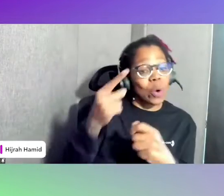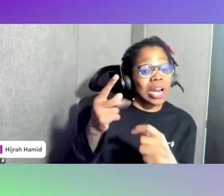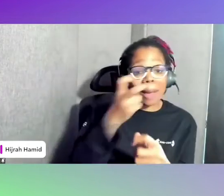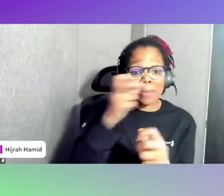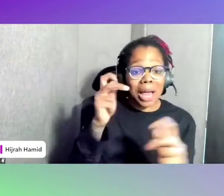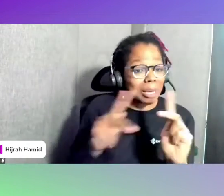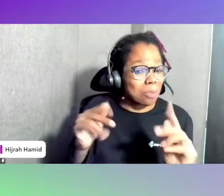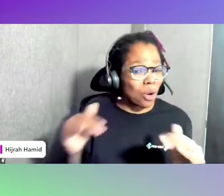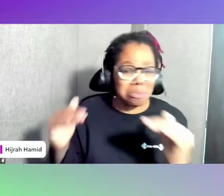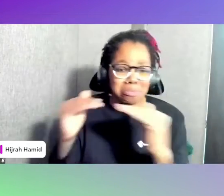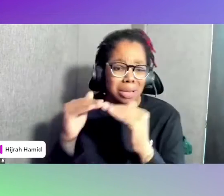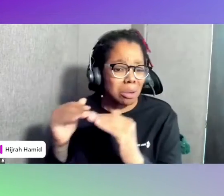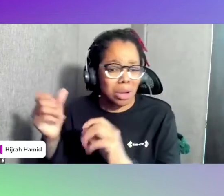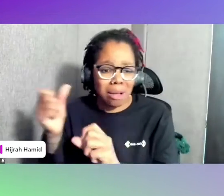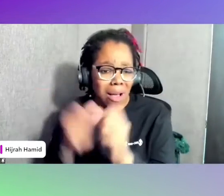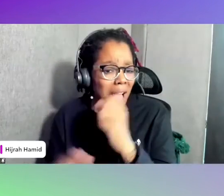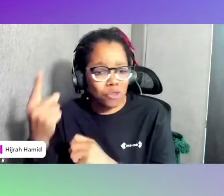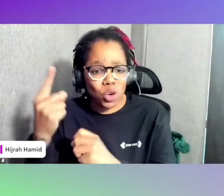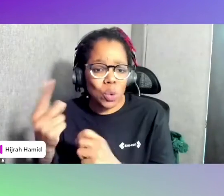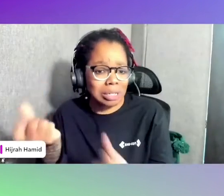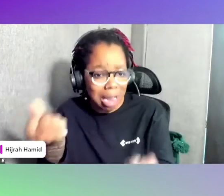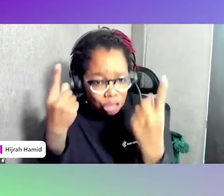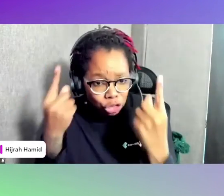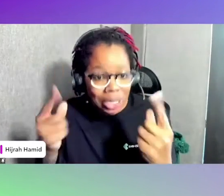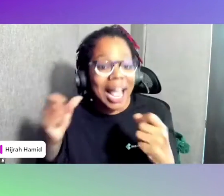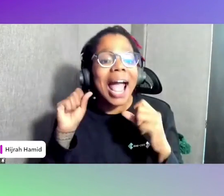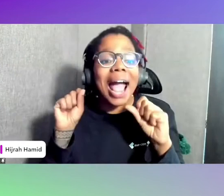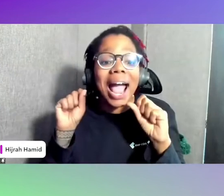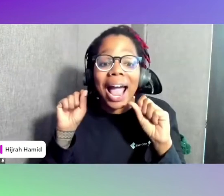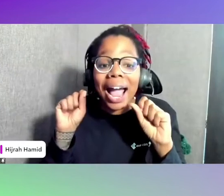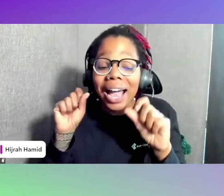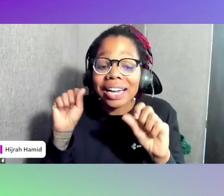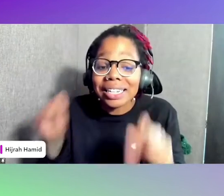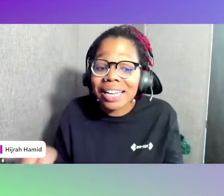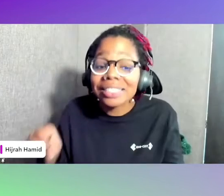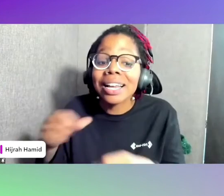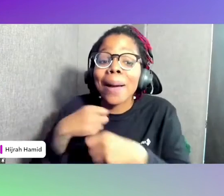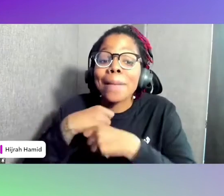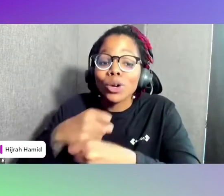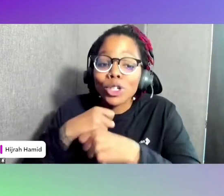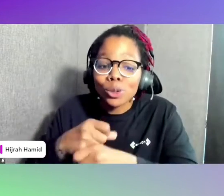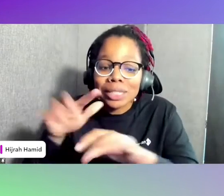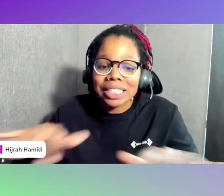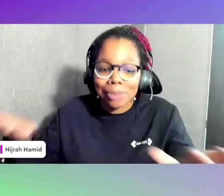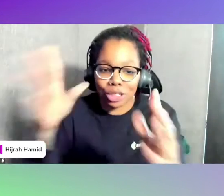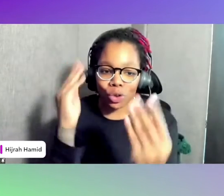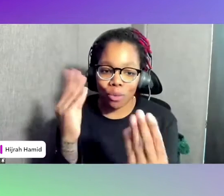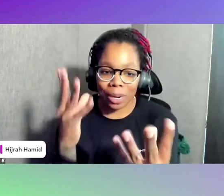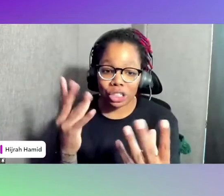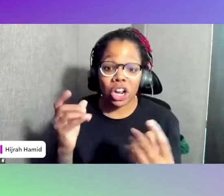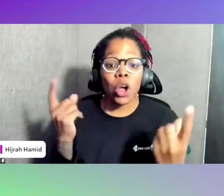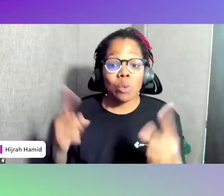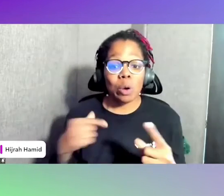day if they want. Explore the proposition that images are for everyone, and that blind folks are just as capable as